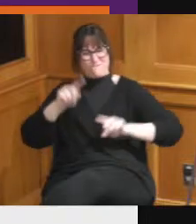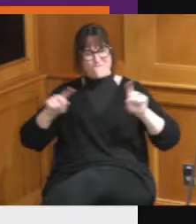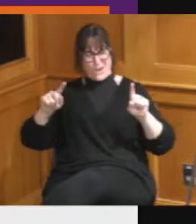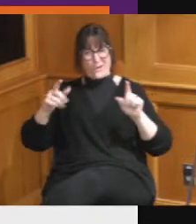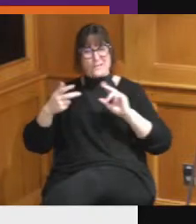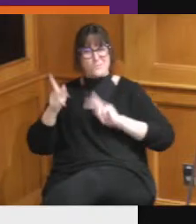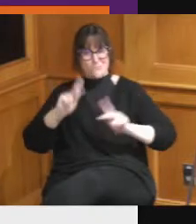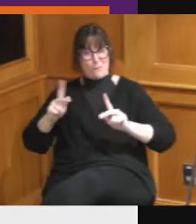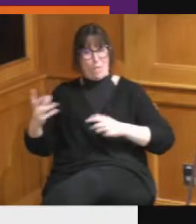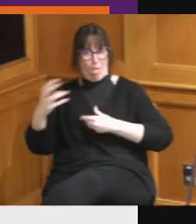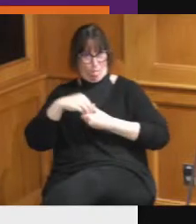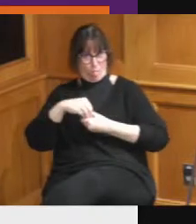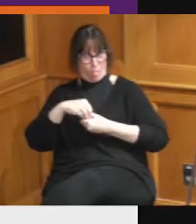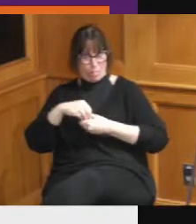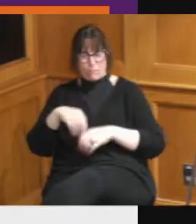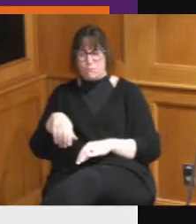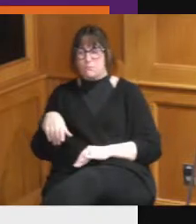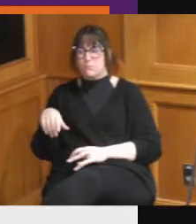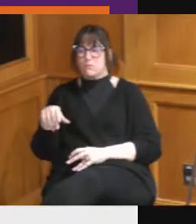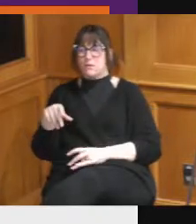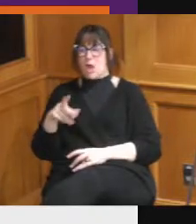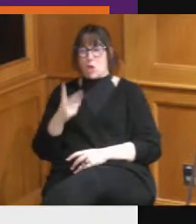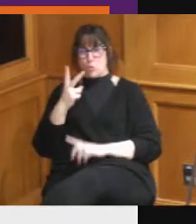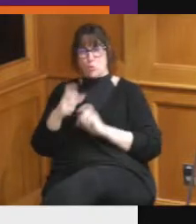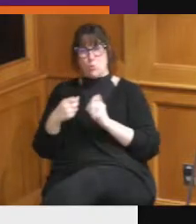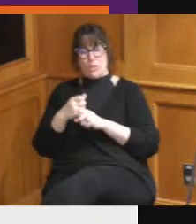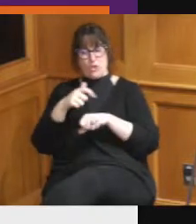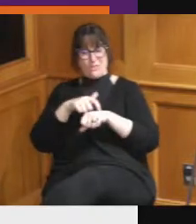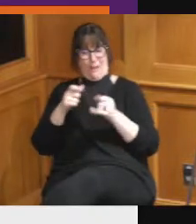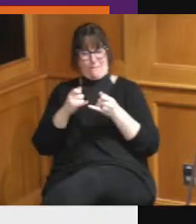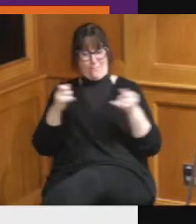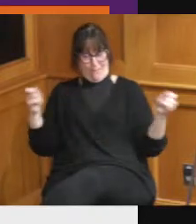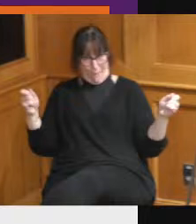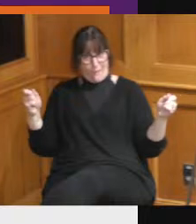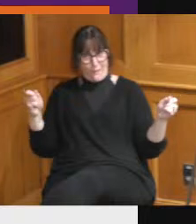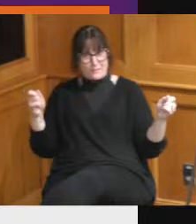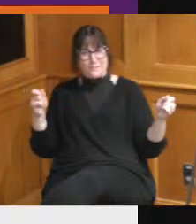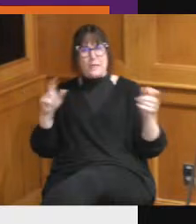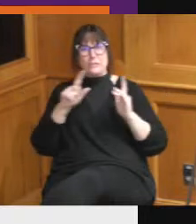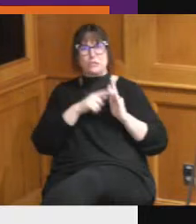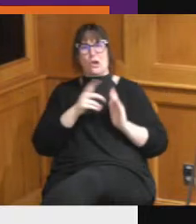this is that over the two-year period and really starting back in when sort of CDF kicked this off